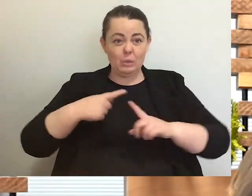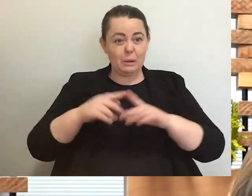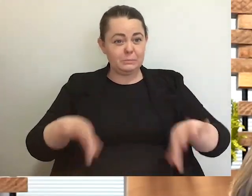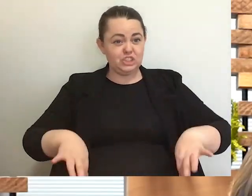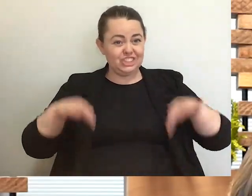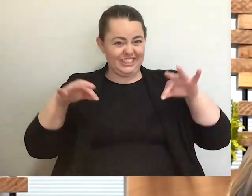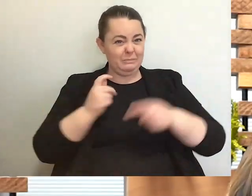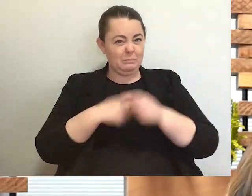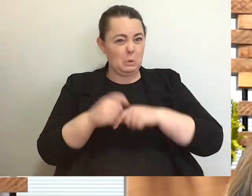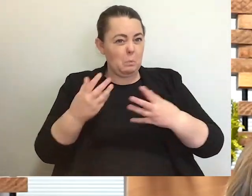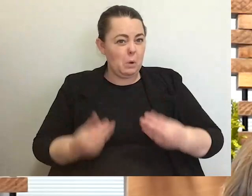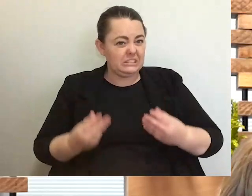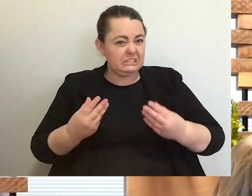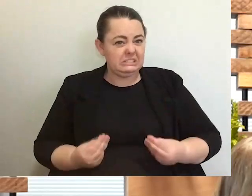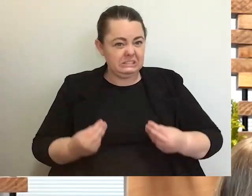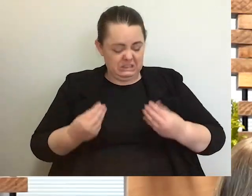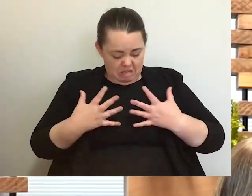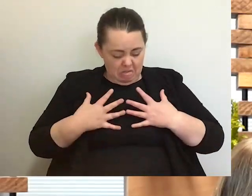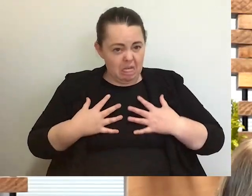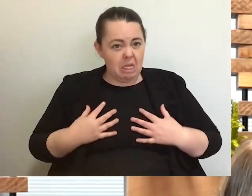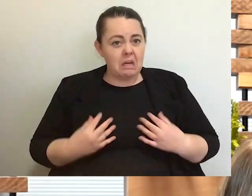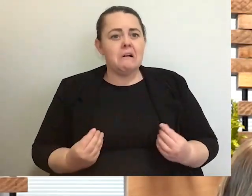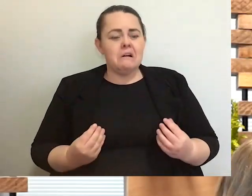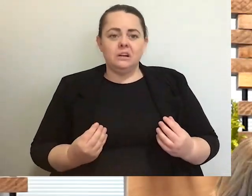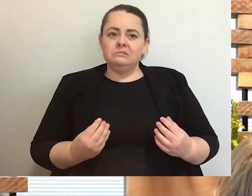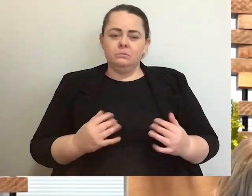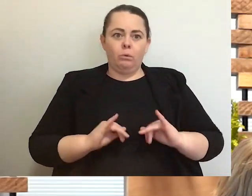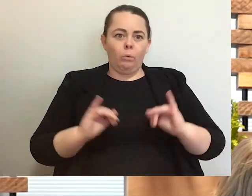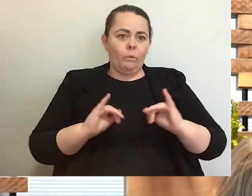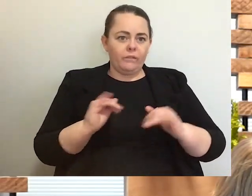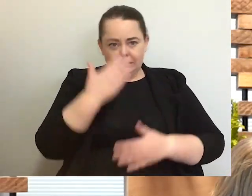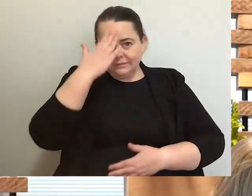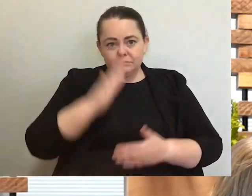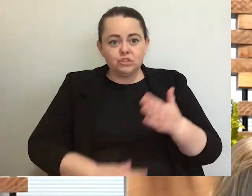and they really are really quite awful experiences, but they do pass.